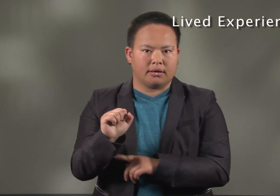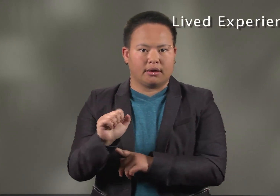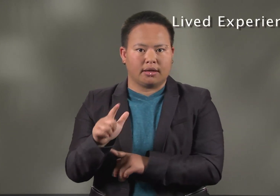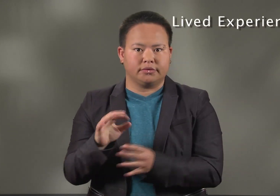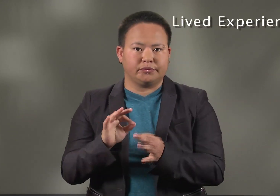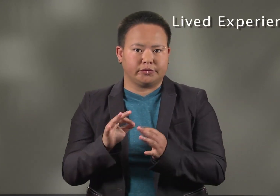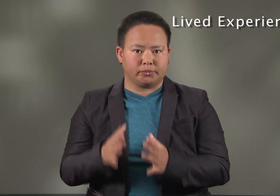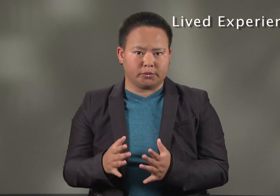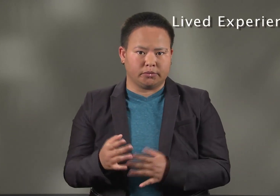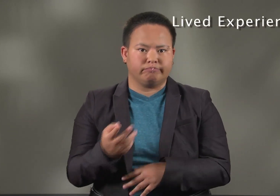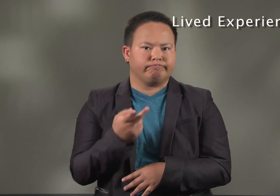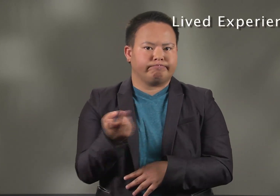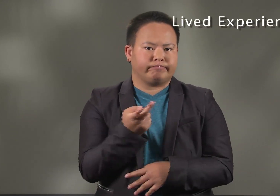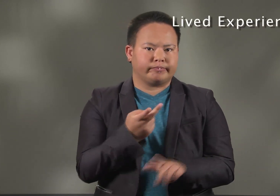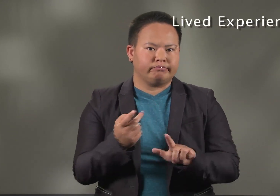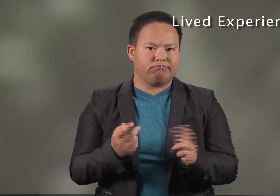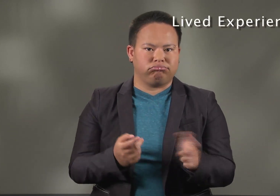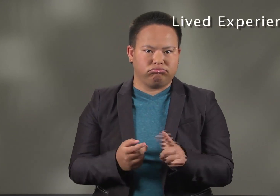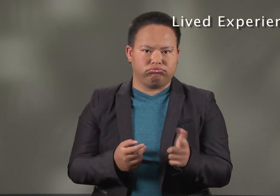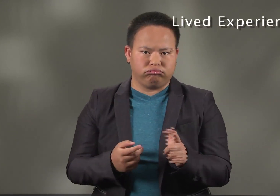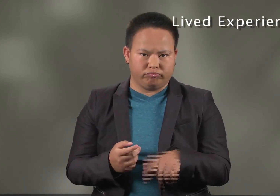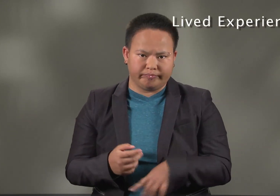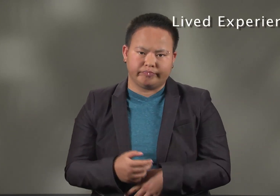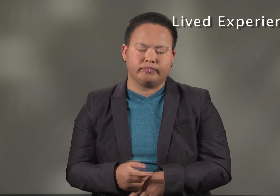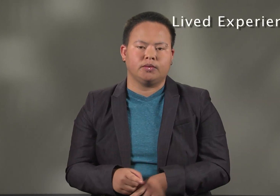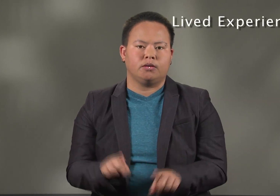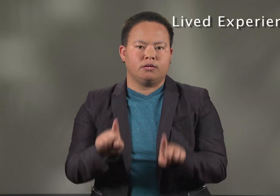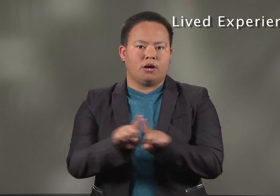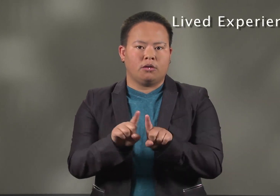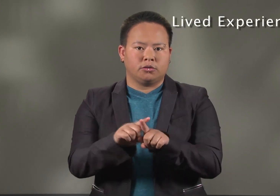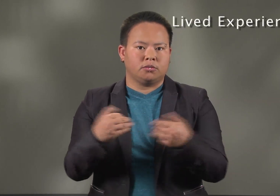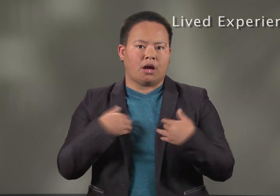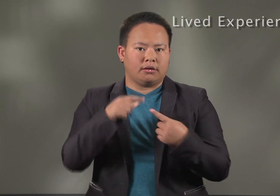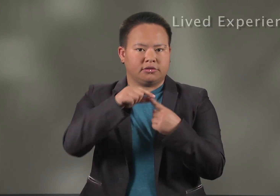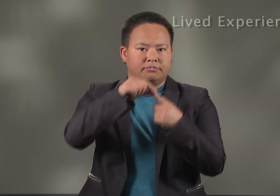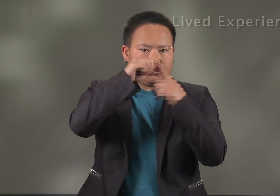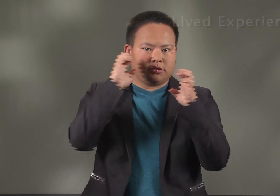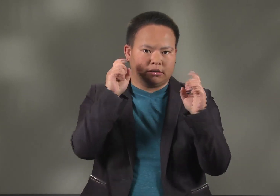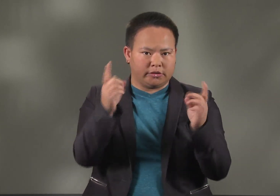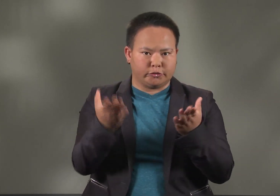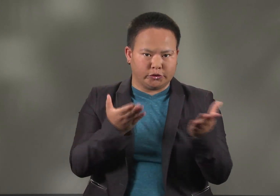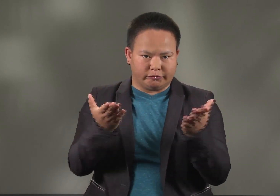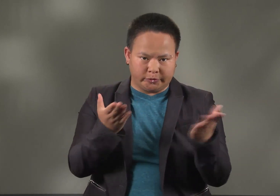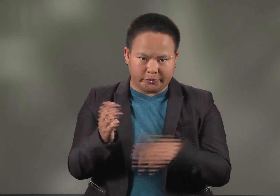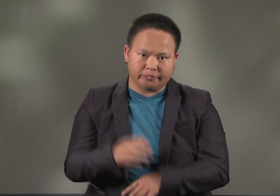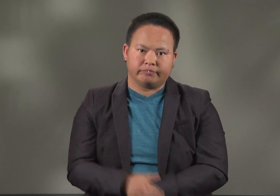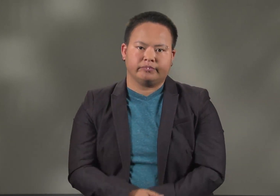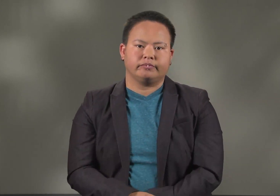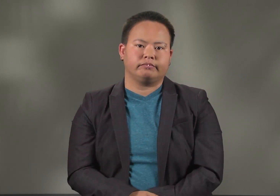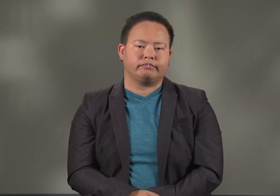I did have cued language transliterators, CLTs, and ASL interpreters who switched regularly